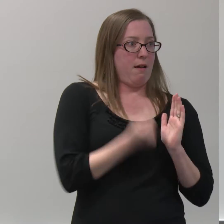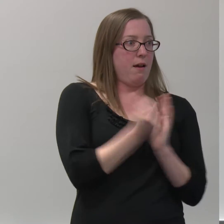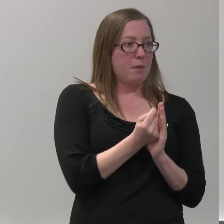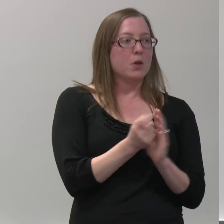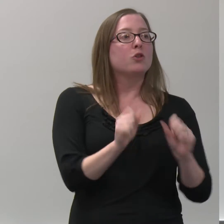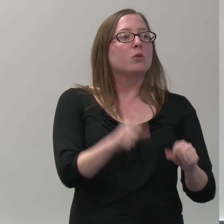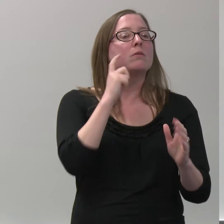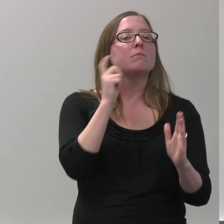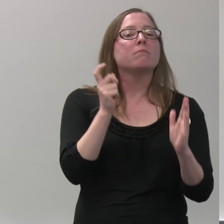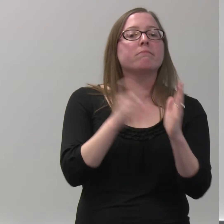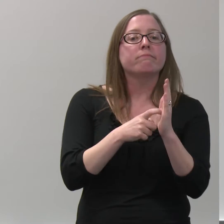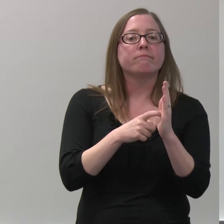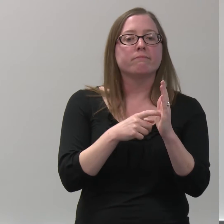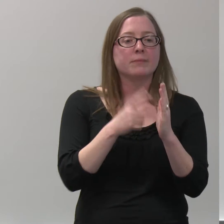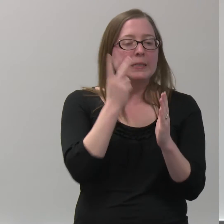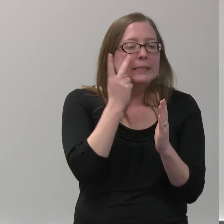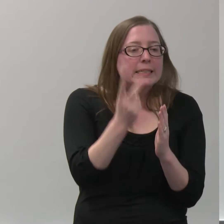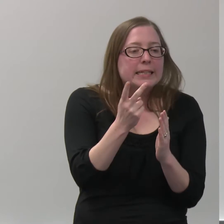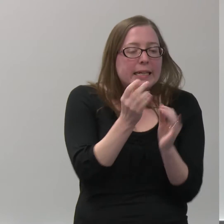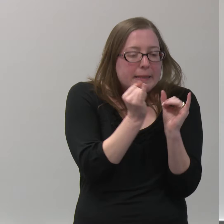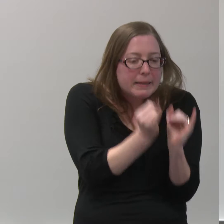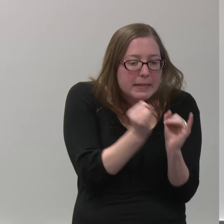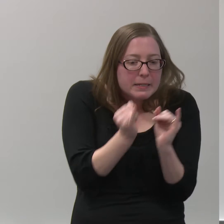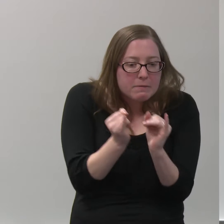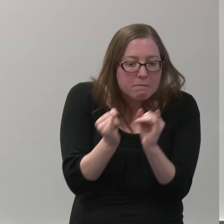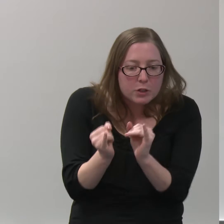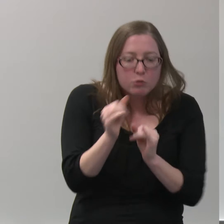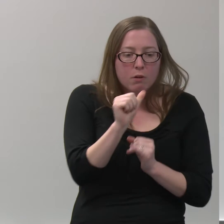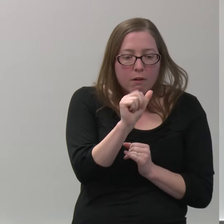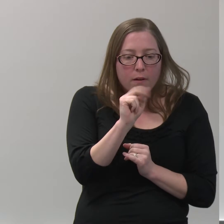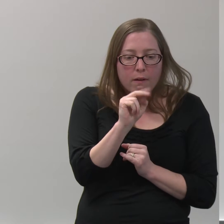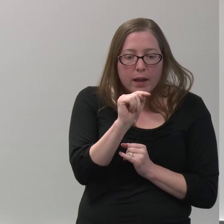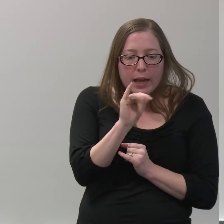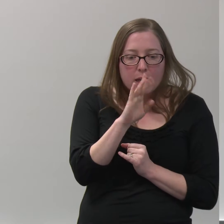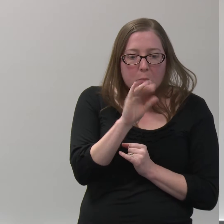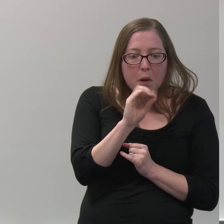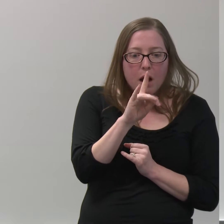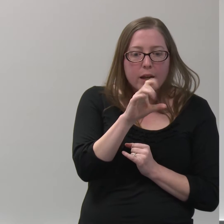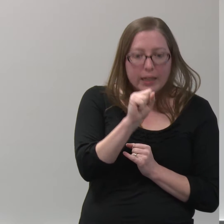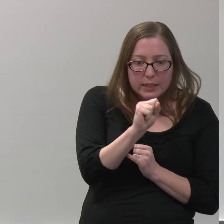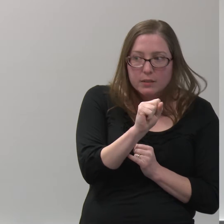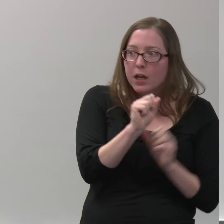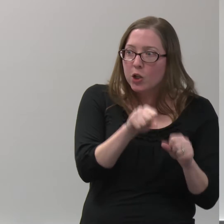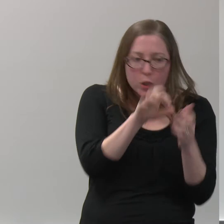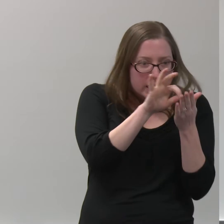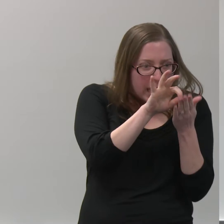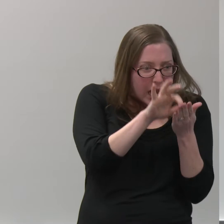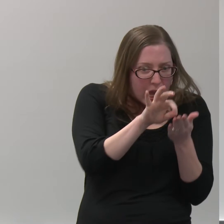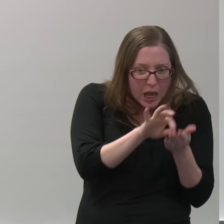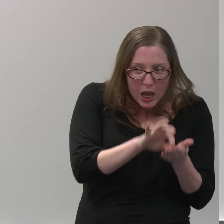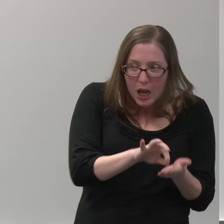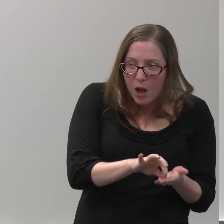individual antibody-producing cells and count them, again, a breakthrough at that point.